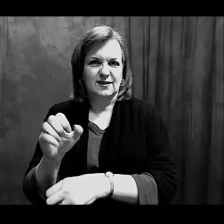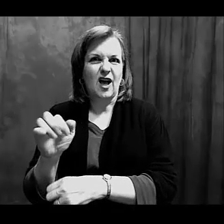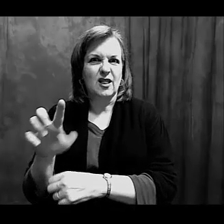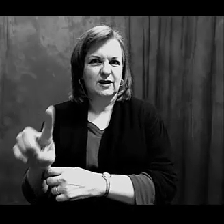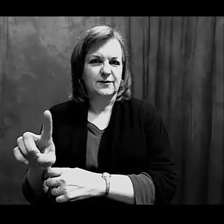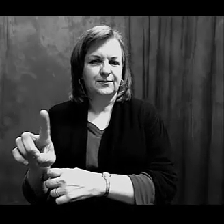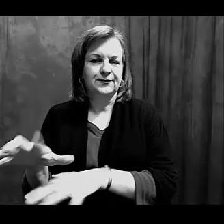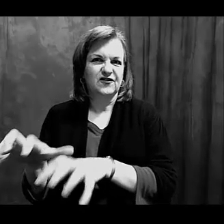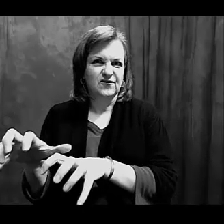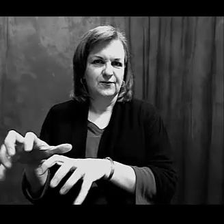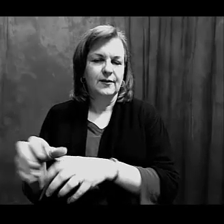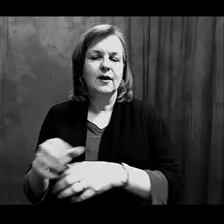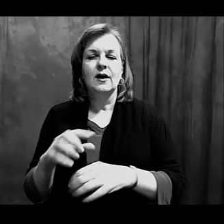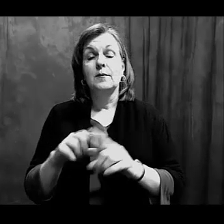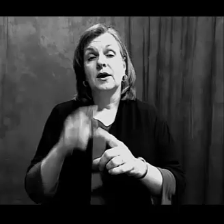so if you apply